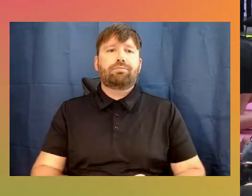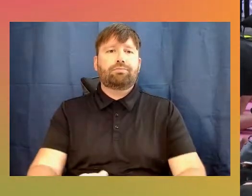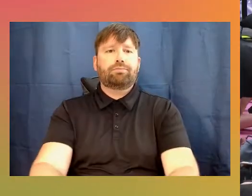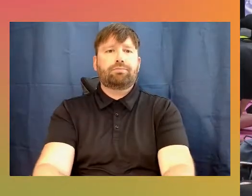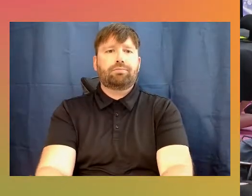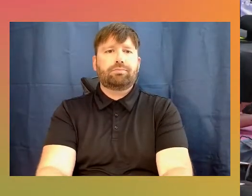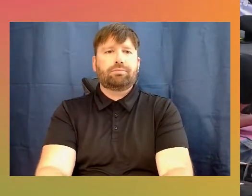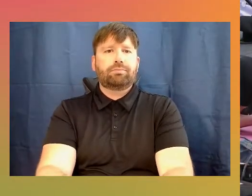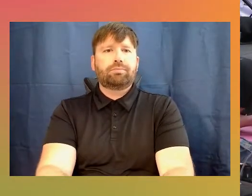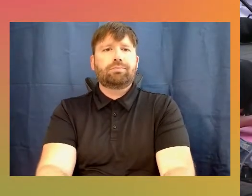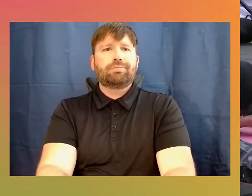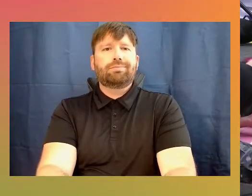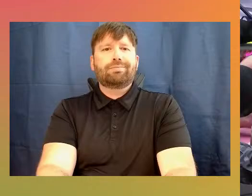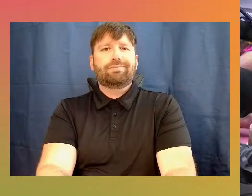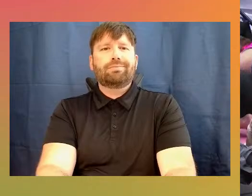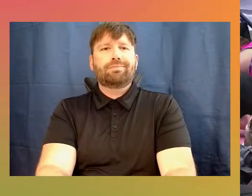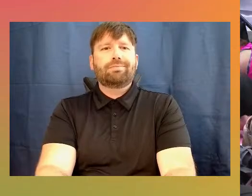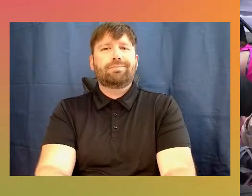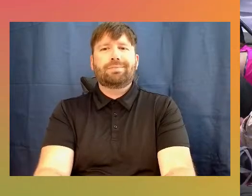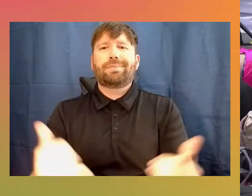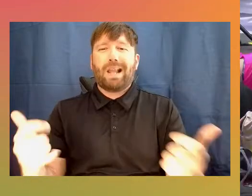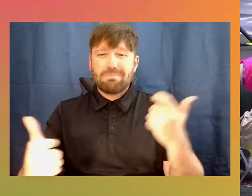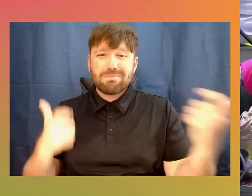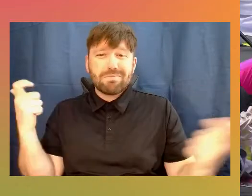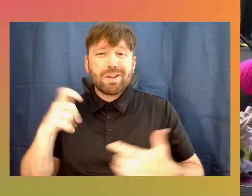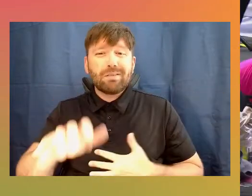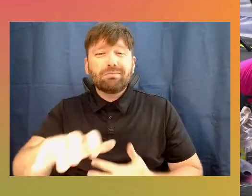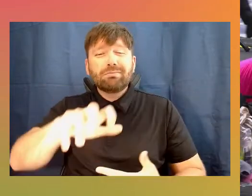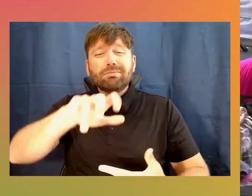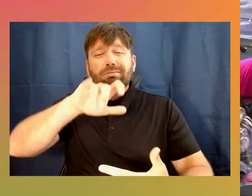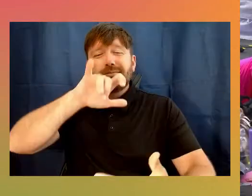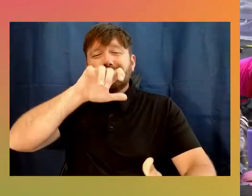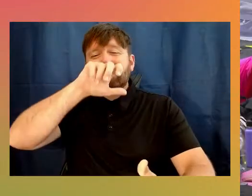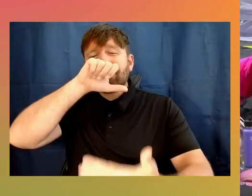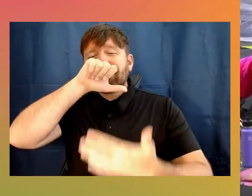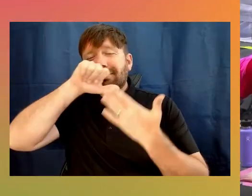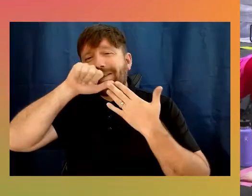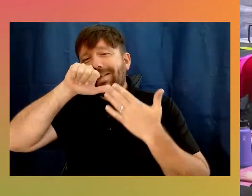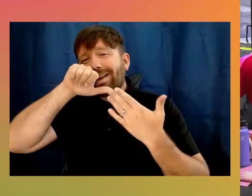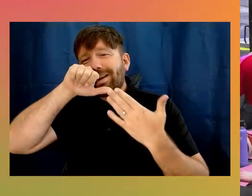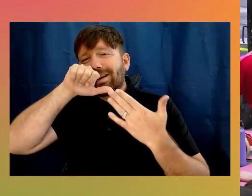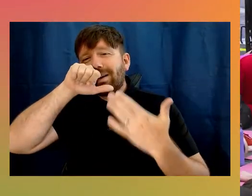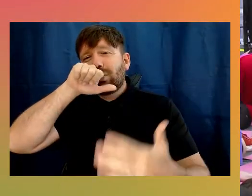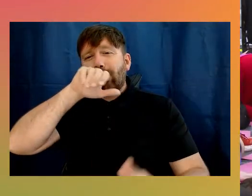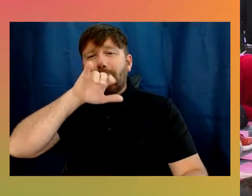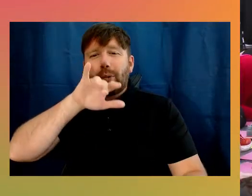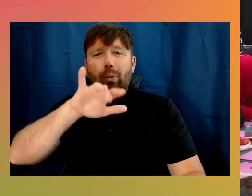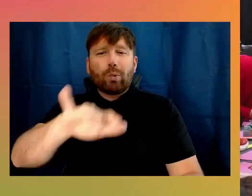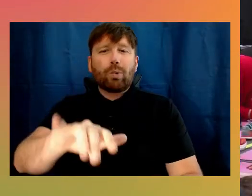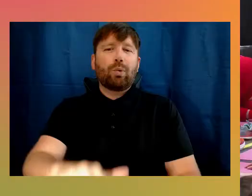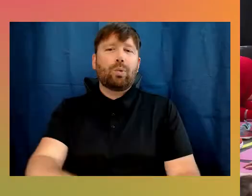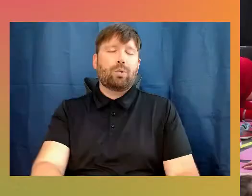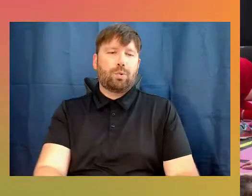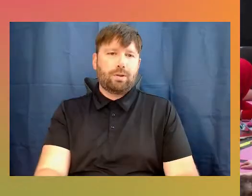CHILD'S POSE. HIPS SHIFT BACK, ARMS REACH FORWARD.